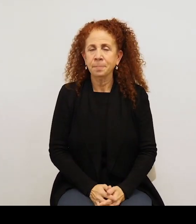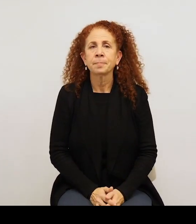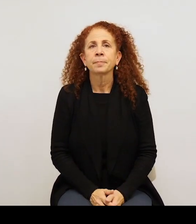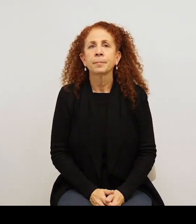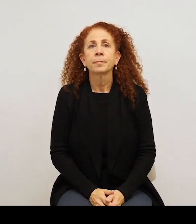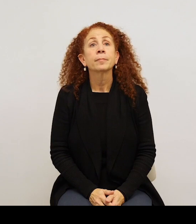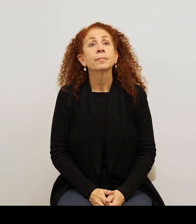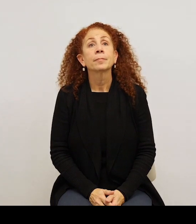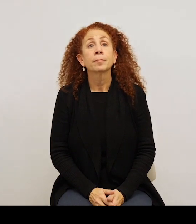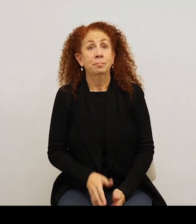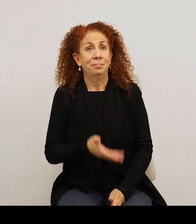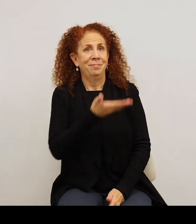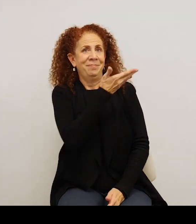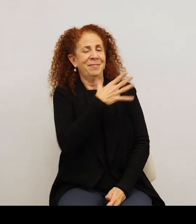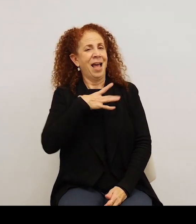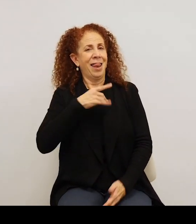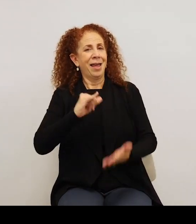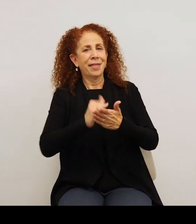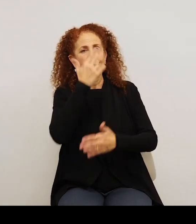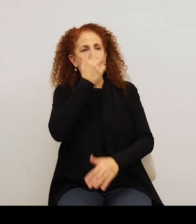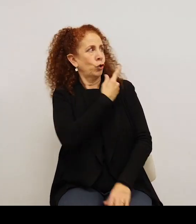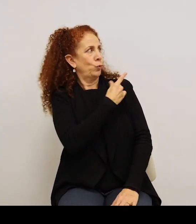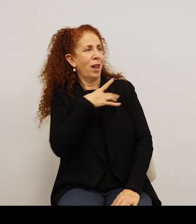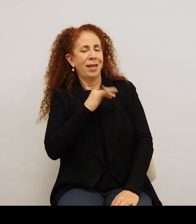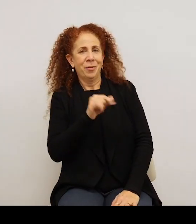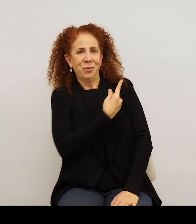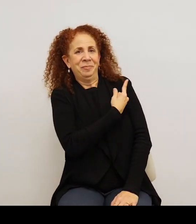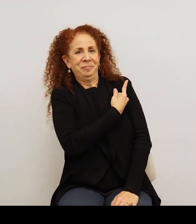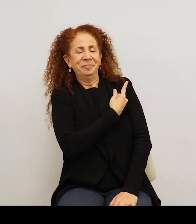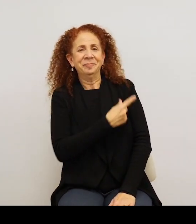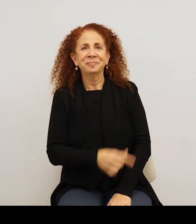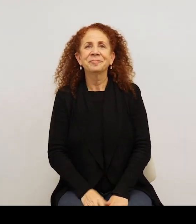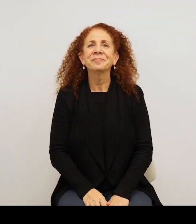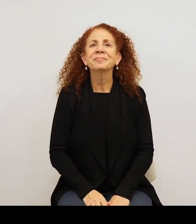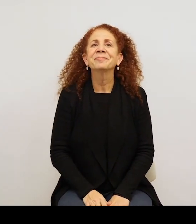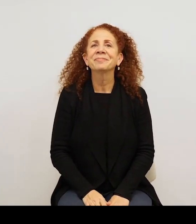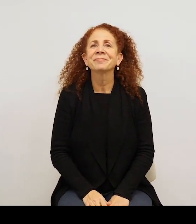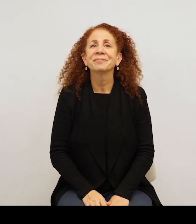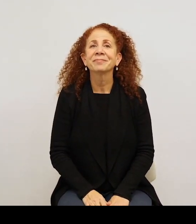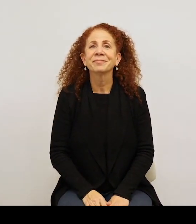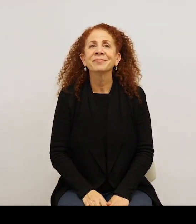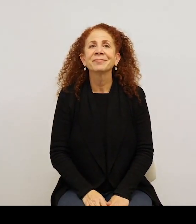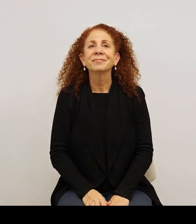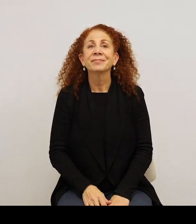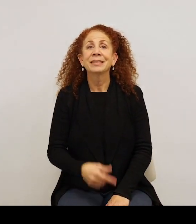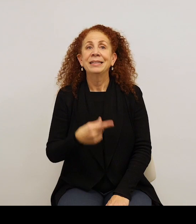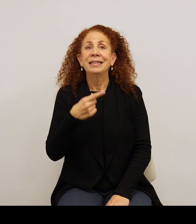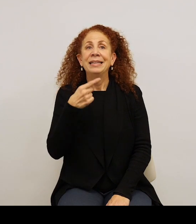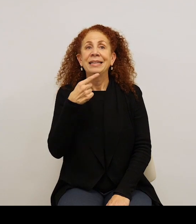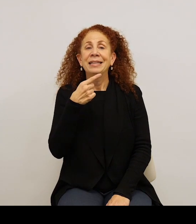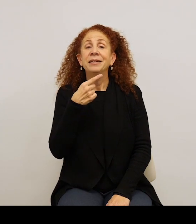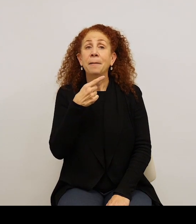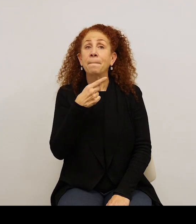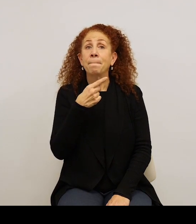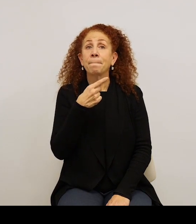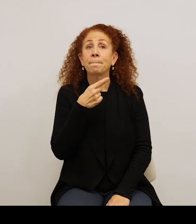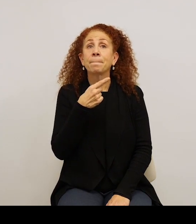And also, I very much like this cartoon because it looks-- this is an image over there on Claud Bernard,